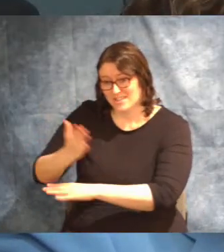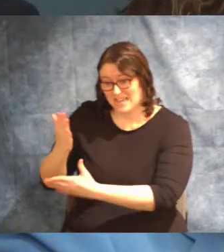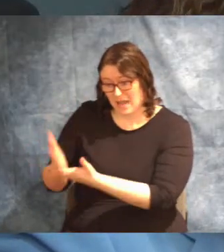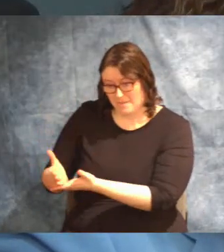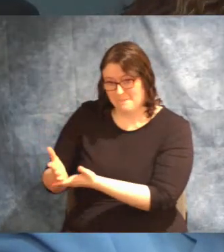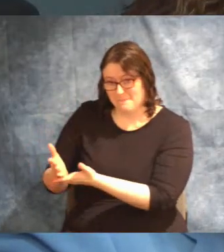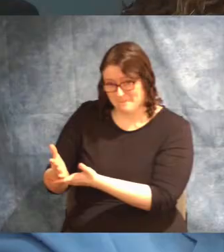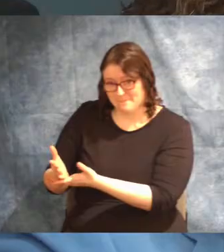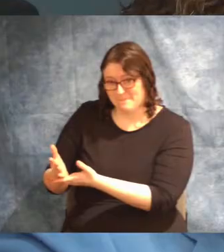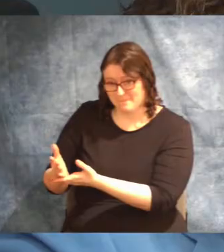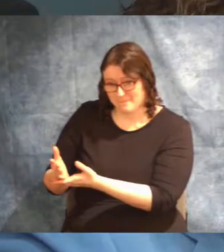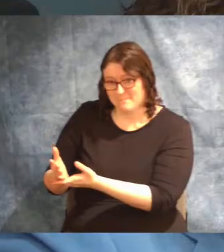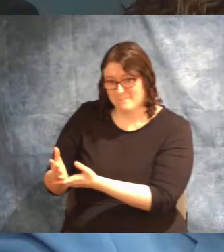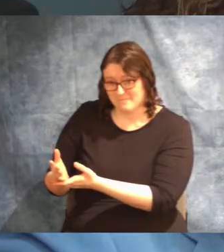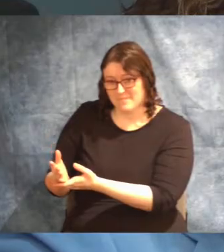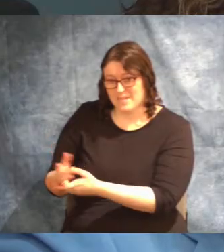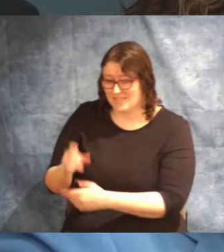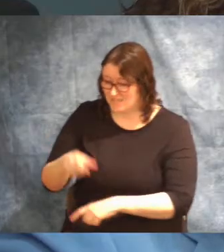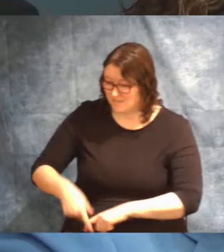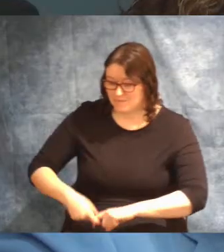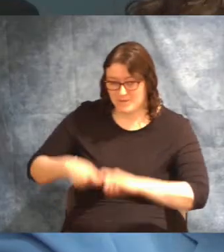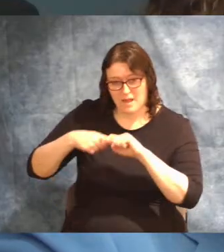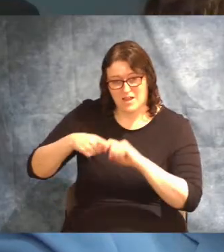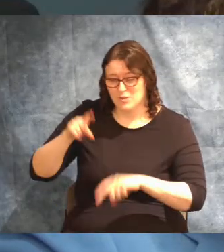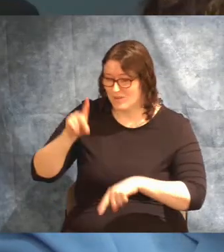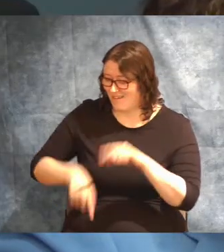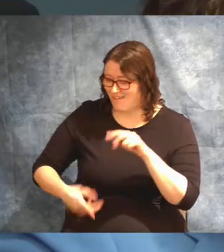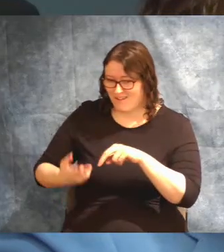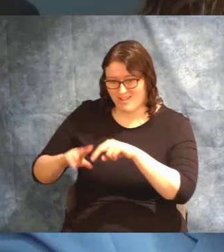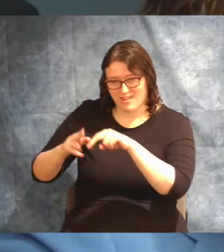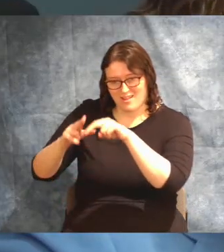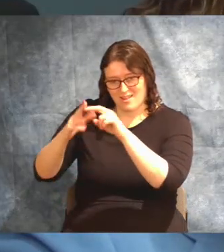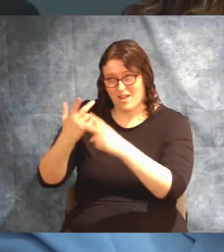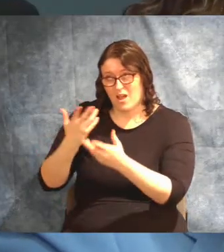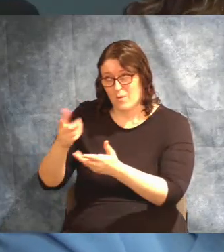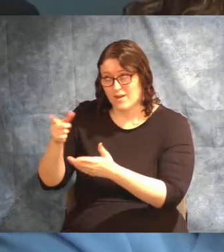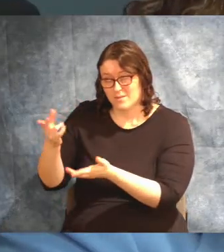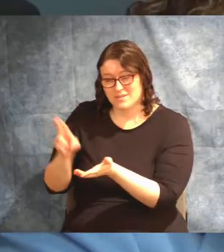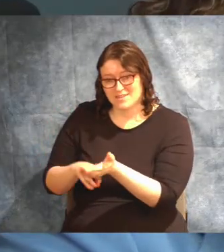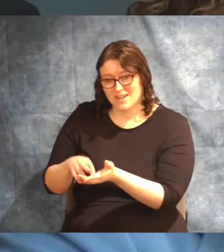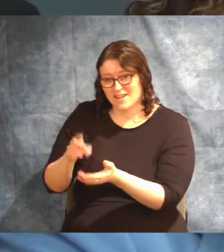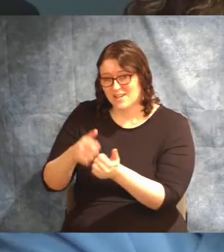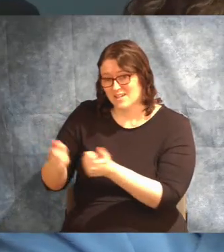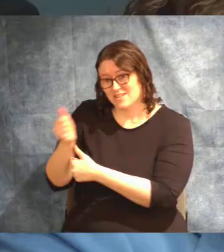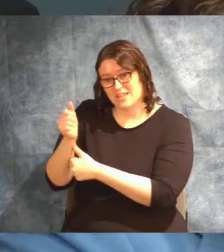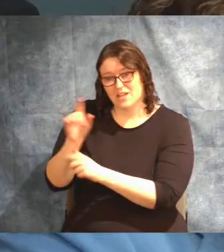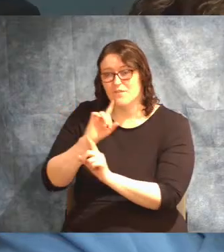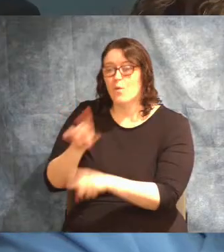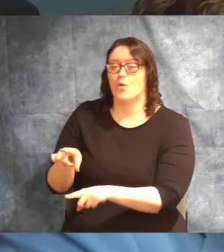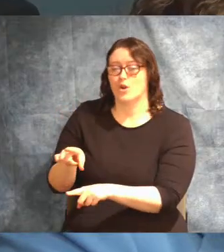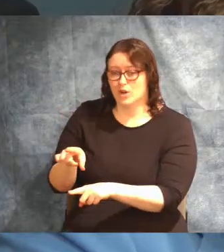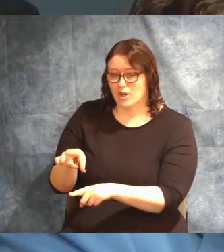There needs to be a moratorum. I would like him to sign an executive order to have a moratorum